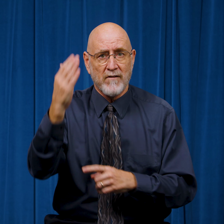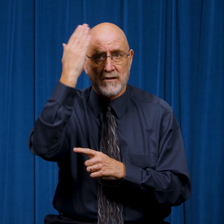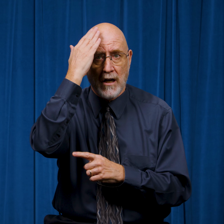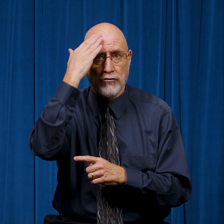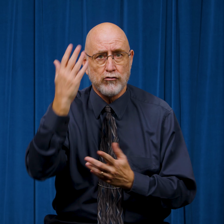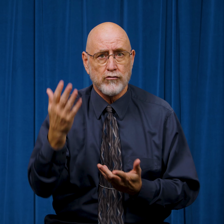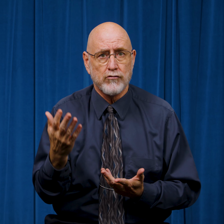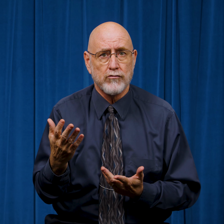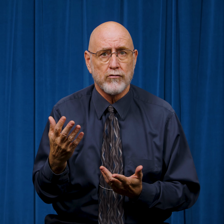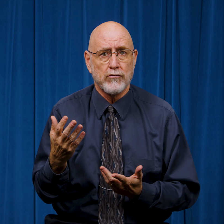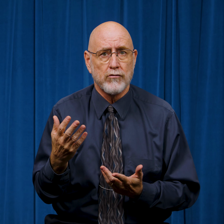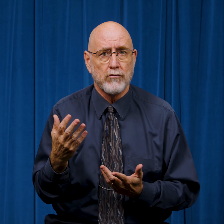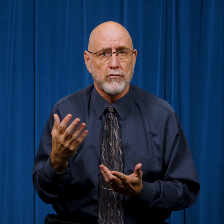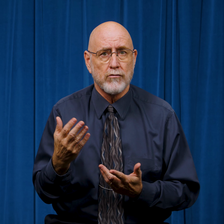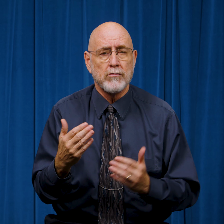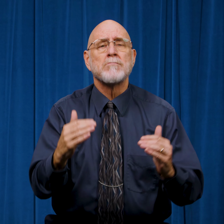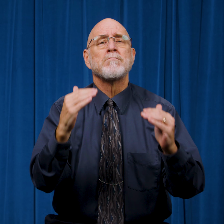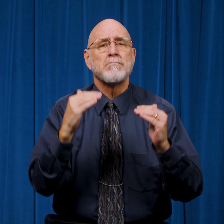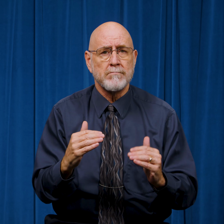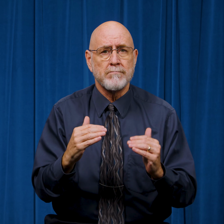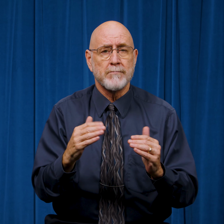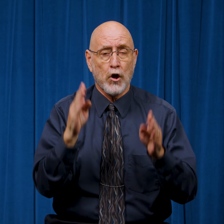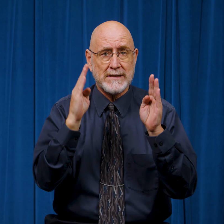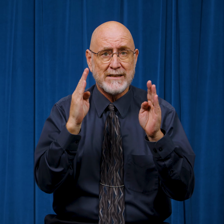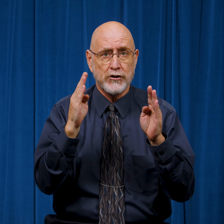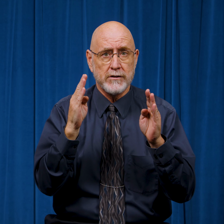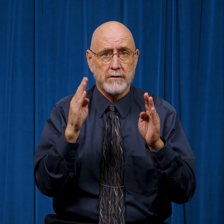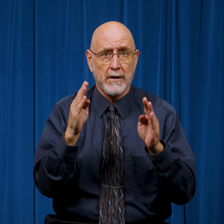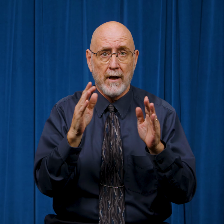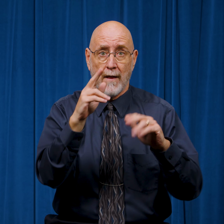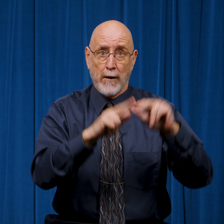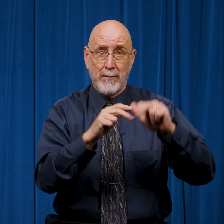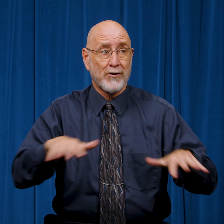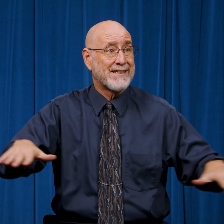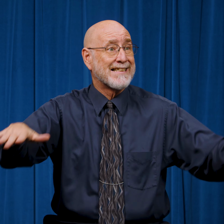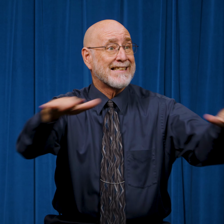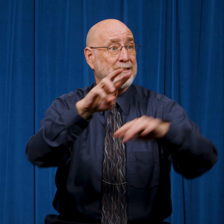Alright, now let's turn our attention from the buildings in Washington, D.C.,